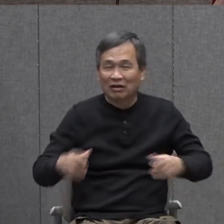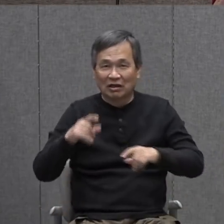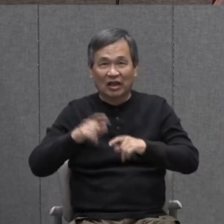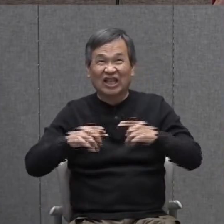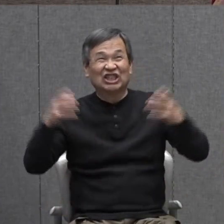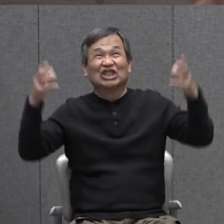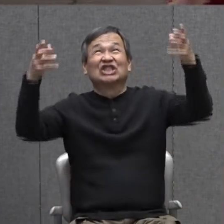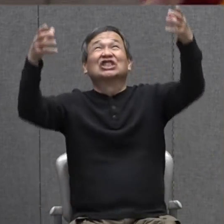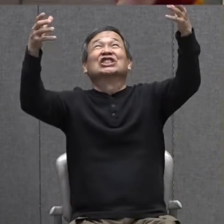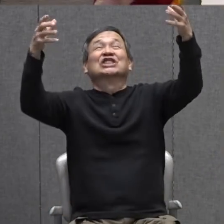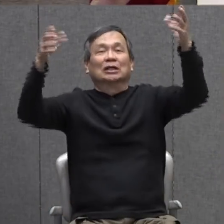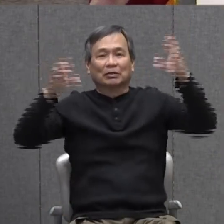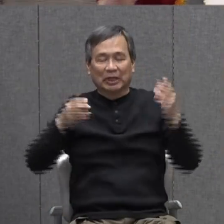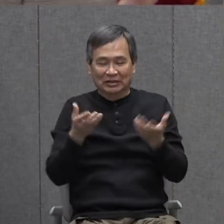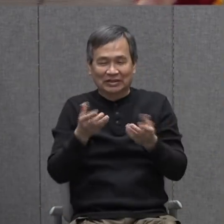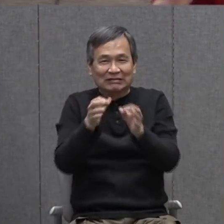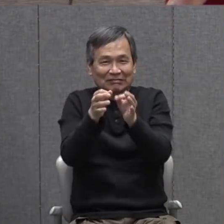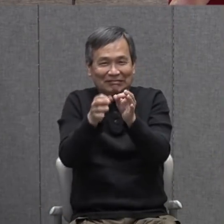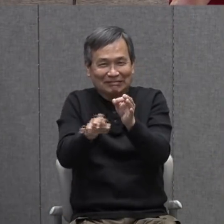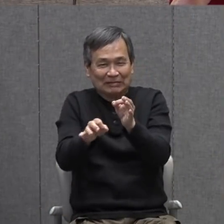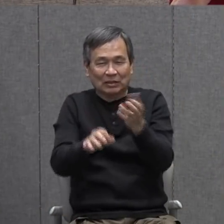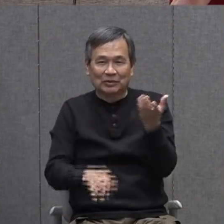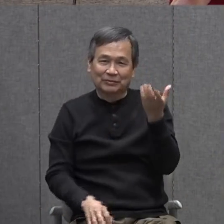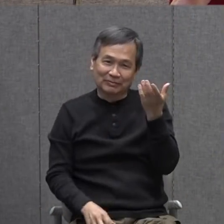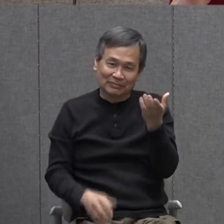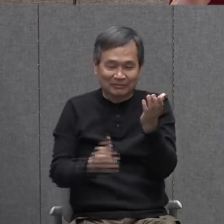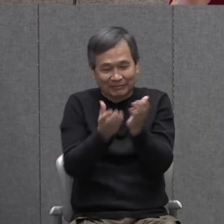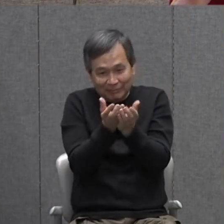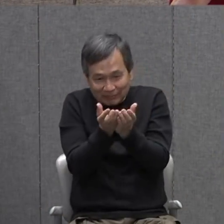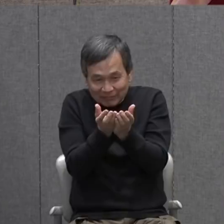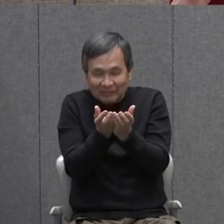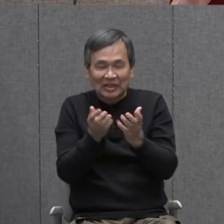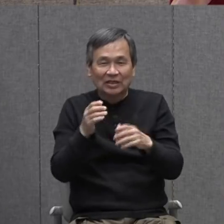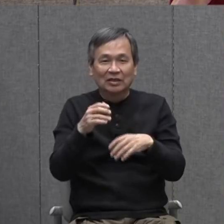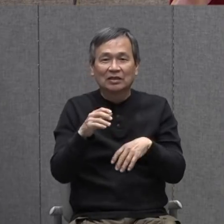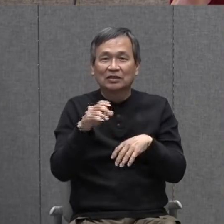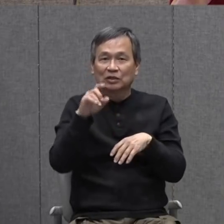So your object needs to fit in your hands.